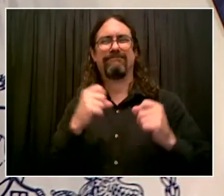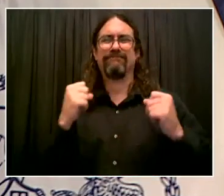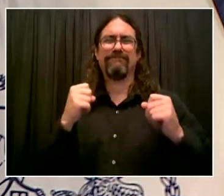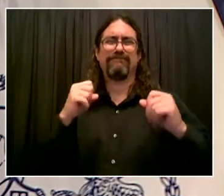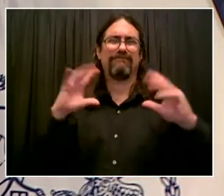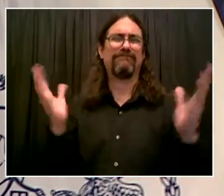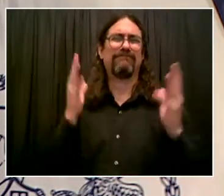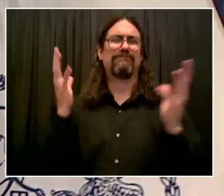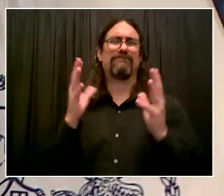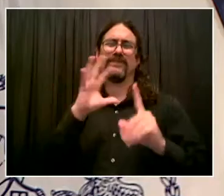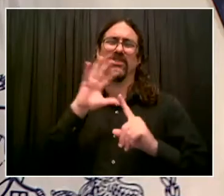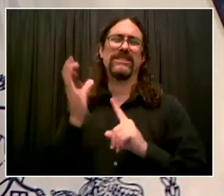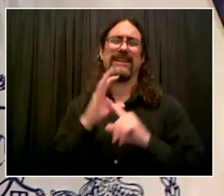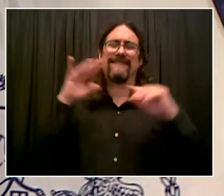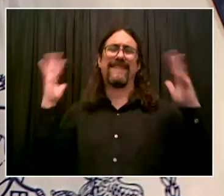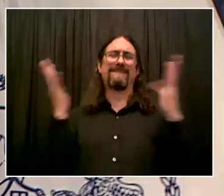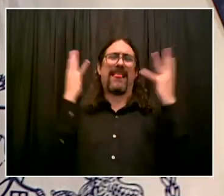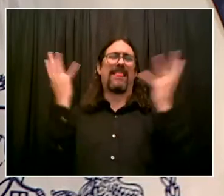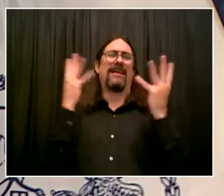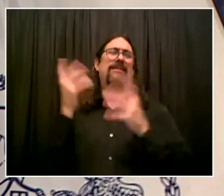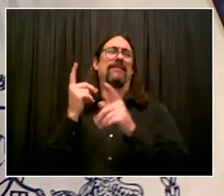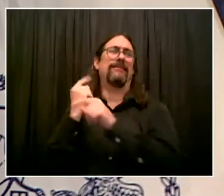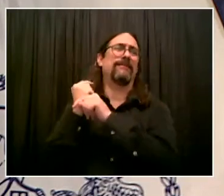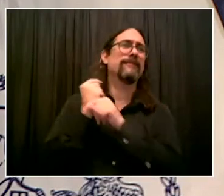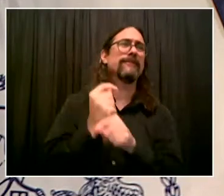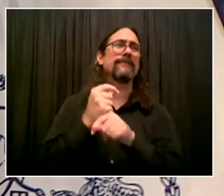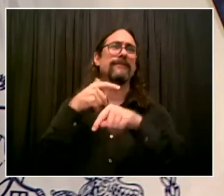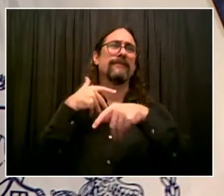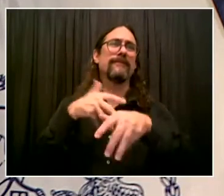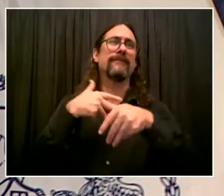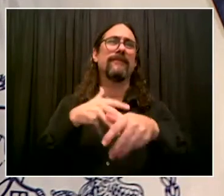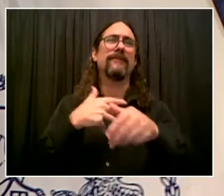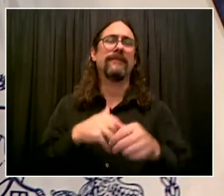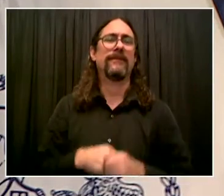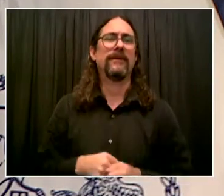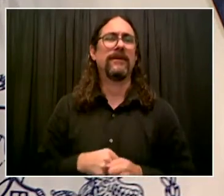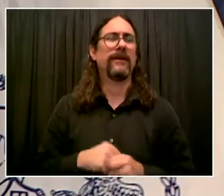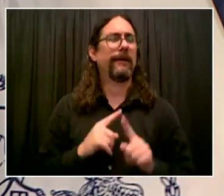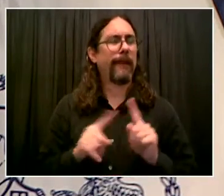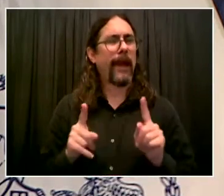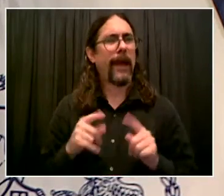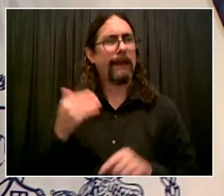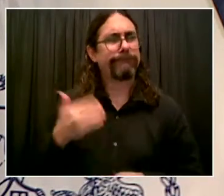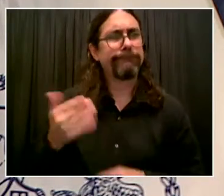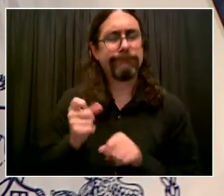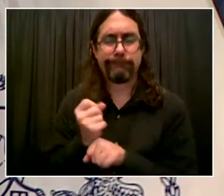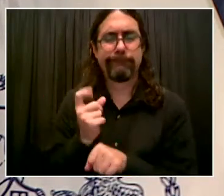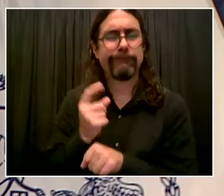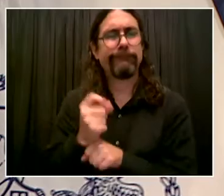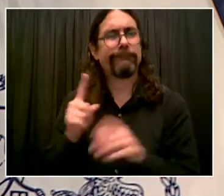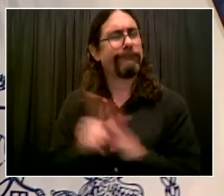AT WHICH AT TIMES PEOPLE HAVE DONE THE WRONG THING. IT IS IMPORTANT